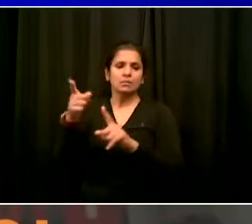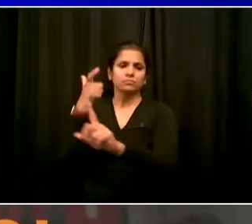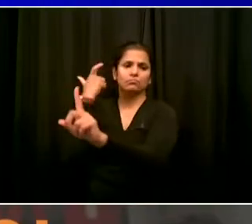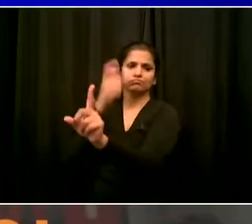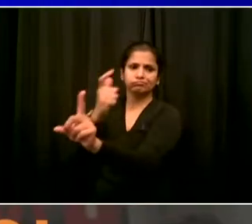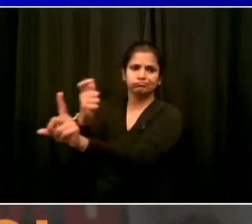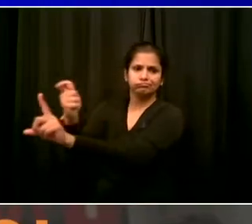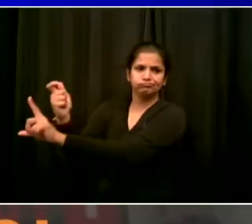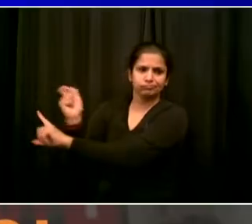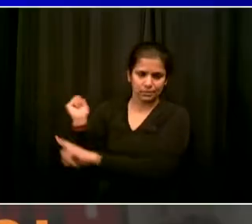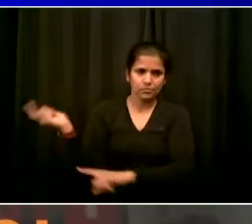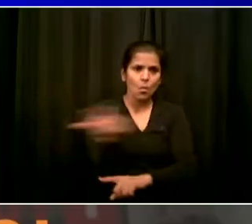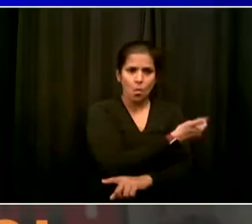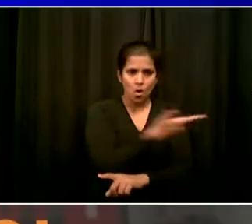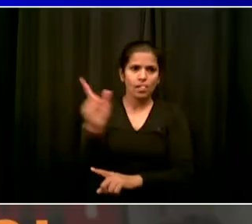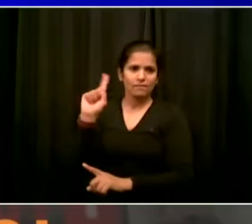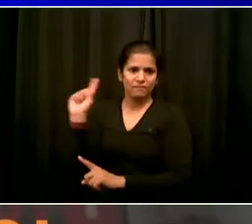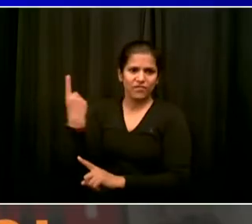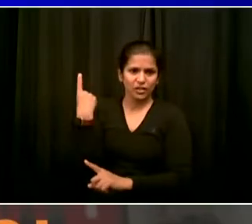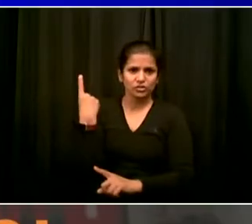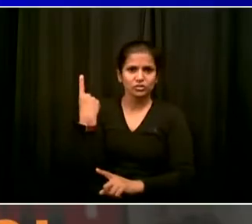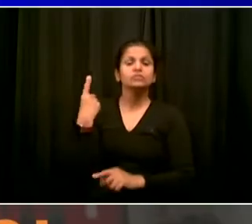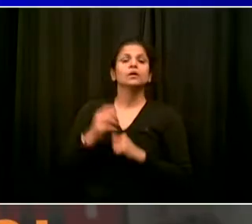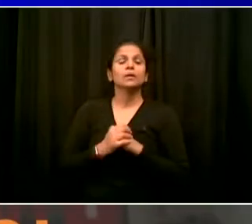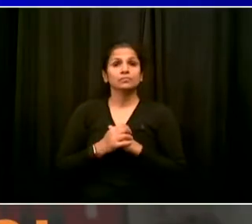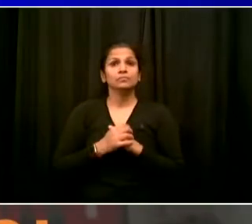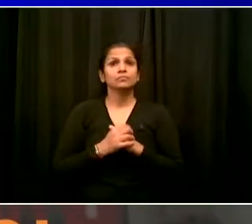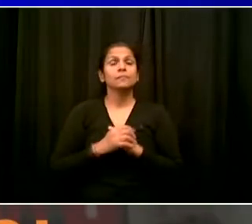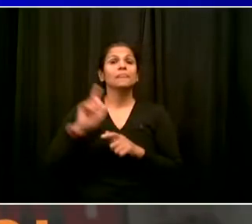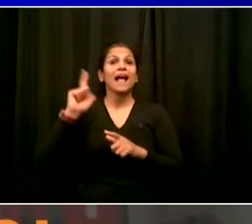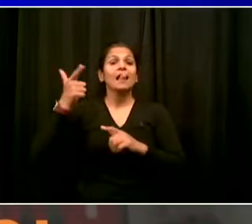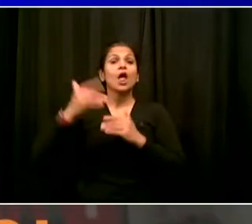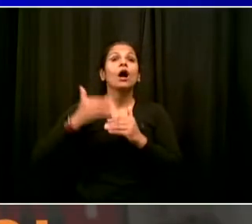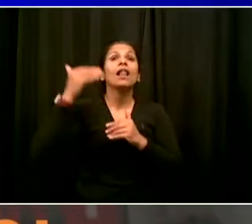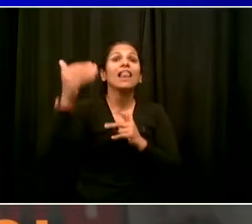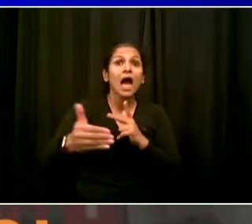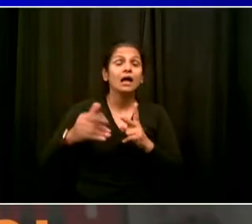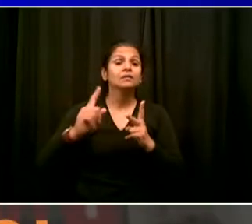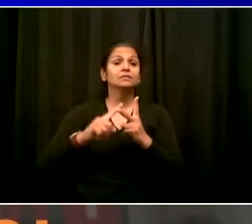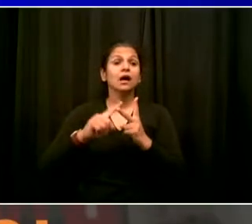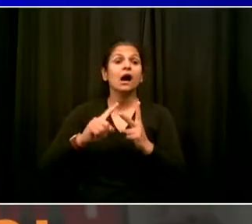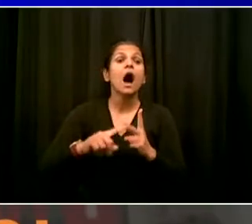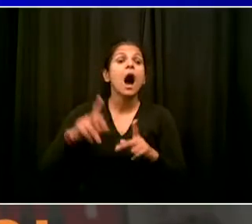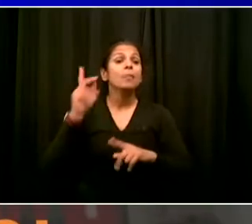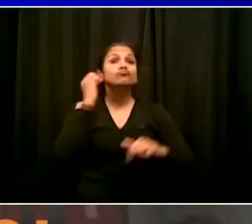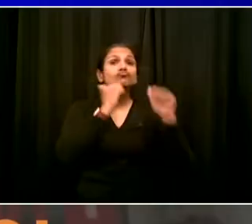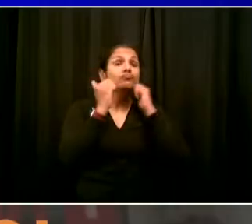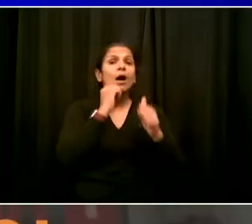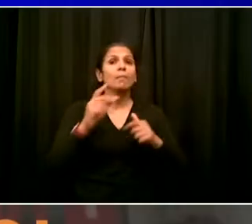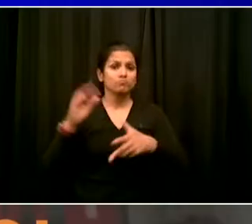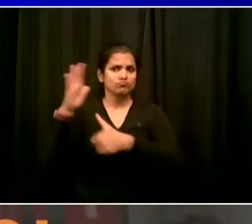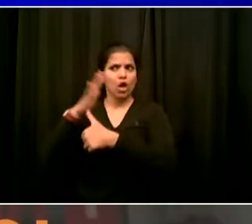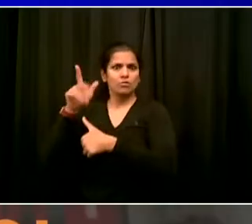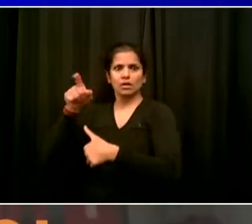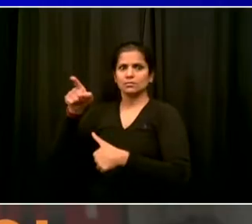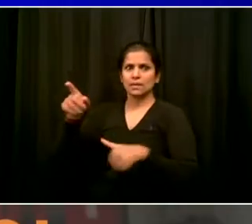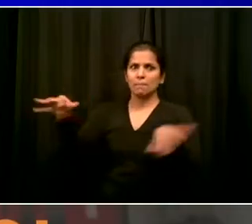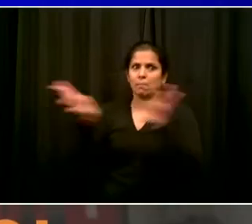WHO WORK IN OUR NURSING HOMES. SO THOSE WILL BE AMAMONG TTHE PO PRIORITIES, OF COURSE. OVER TIME, THERE WILL BE ENOUGH